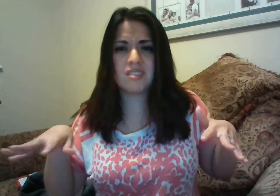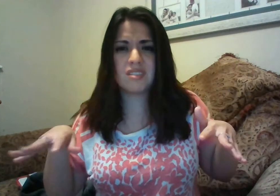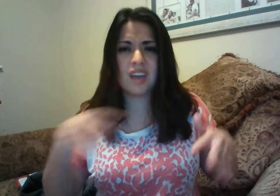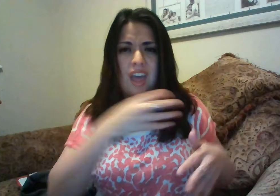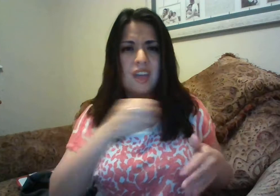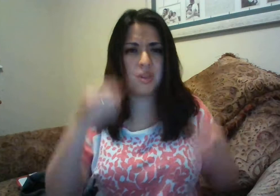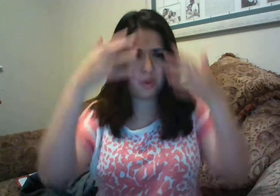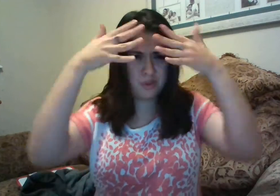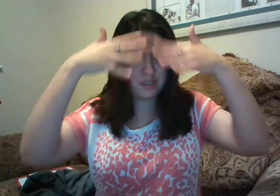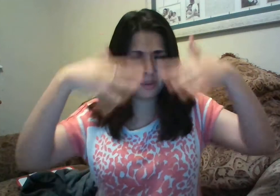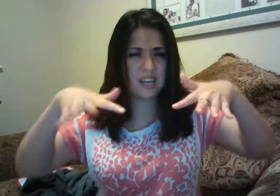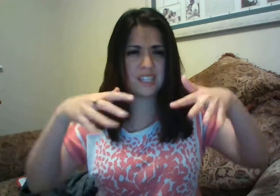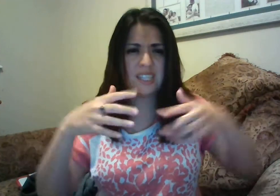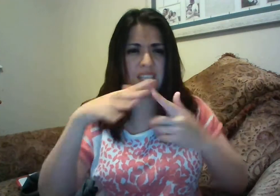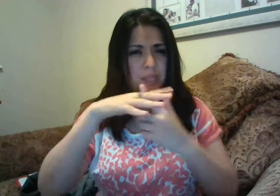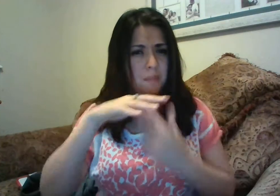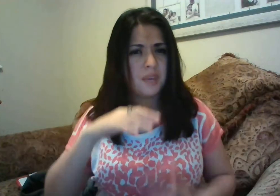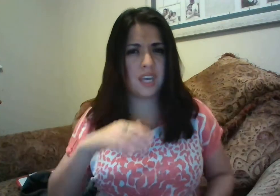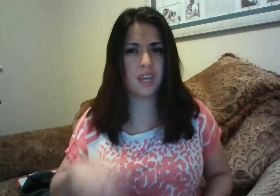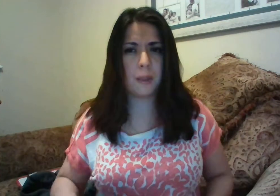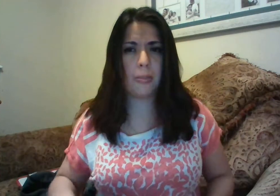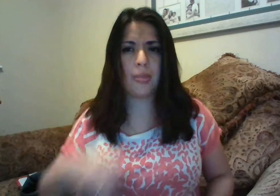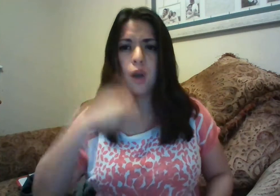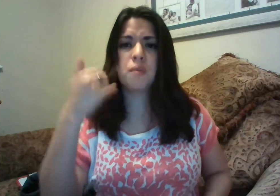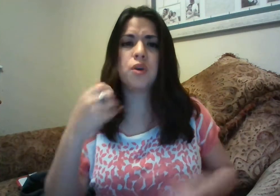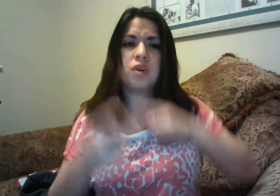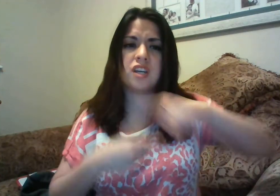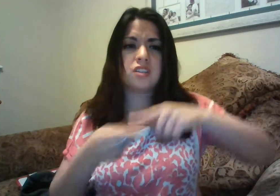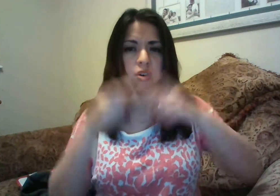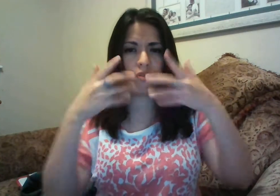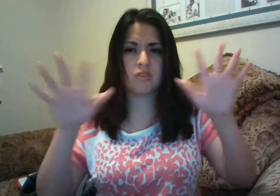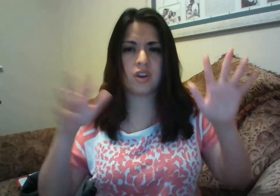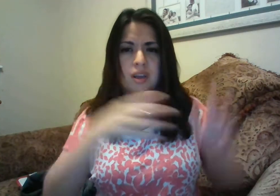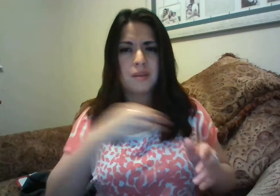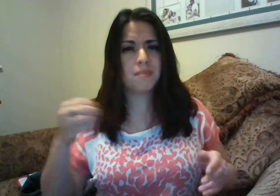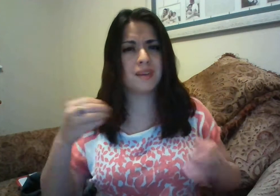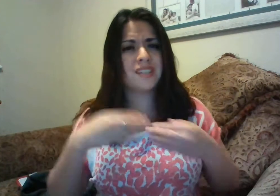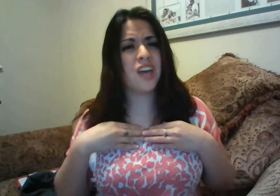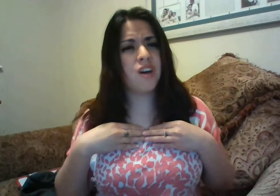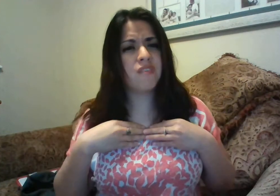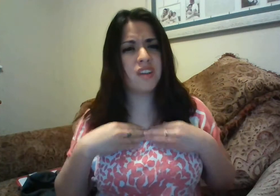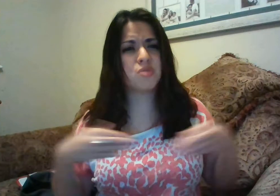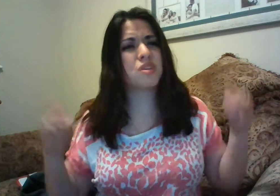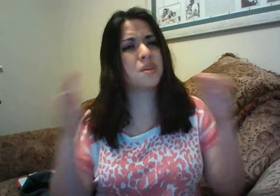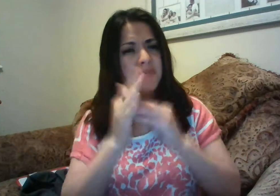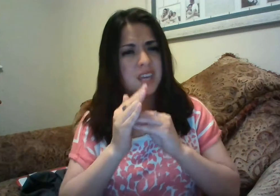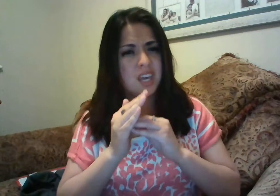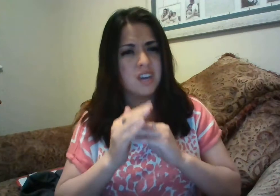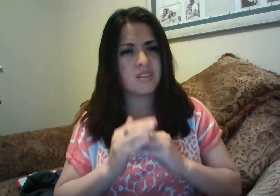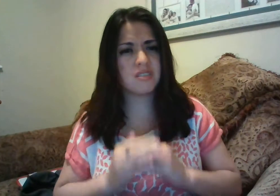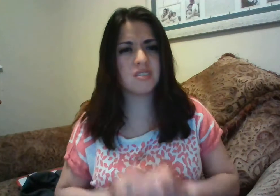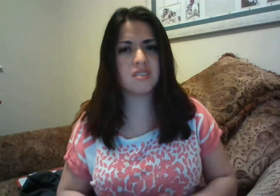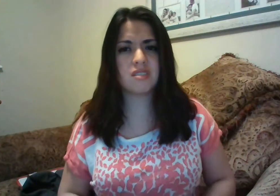And the cold sweats disappear Call me when it's over And myself has reappeared